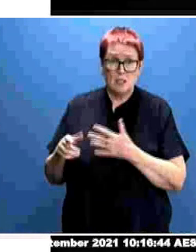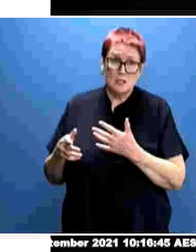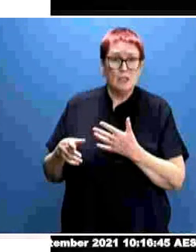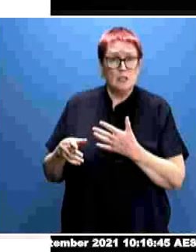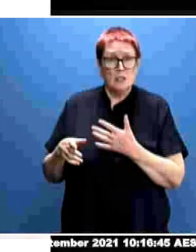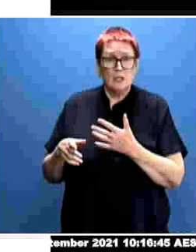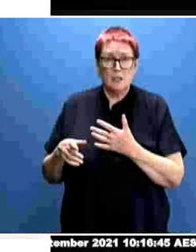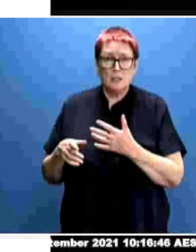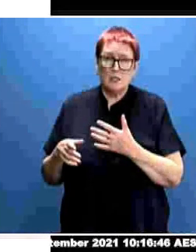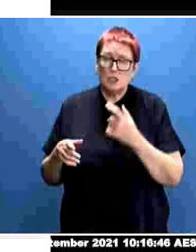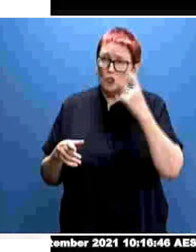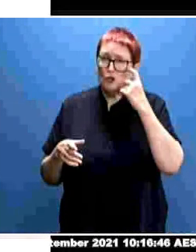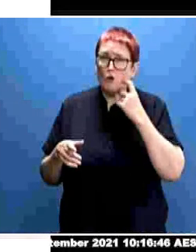in short, as a circuit breaker?